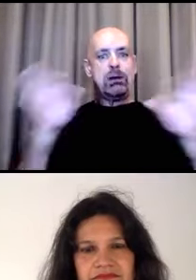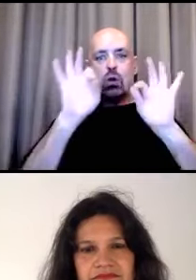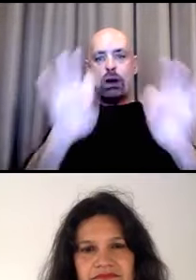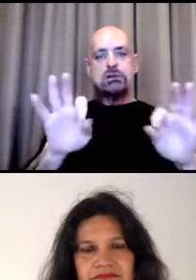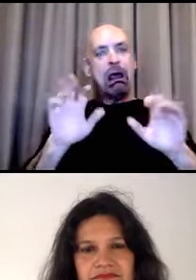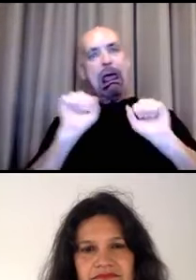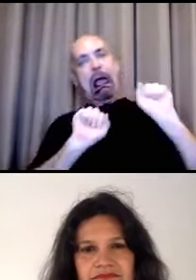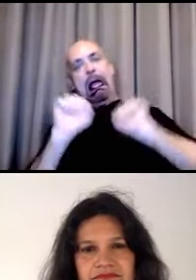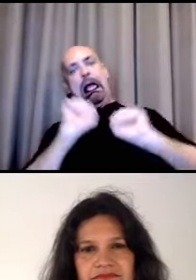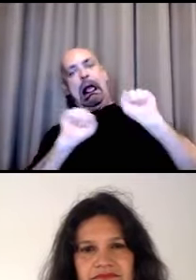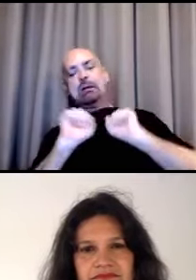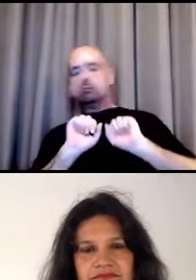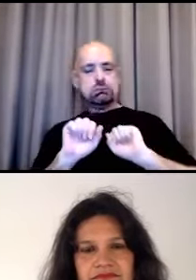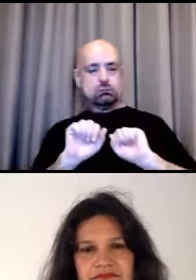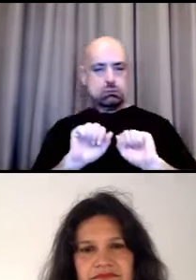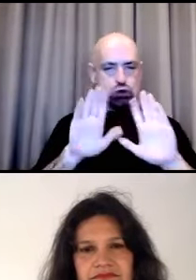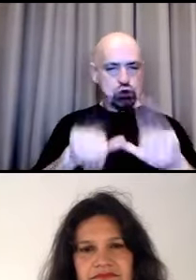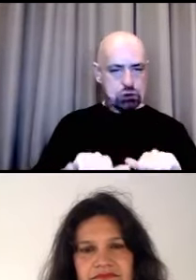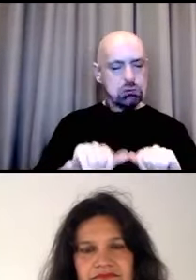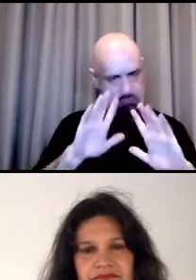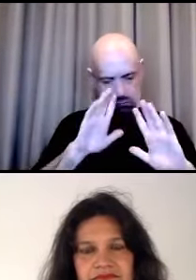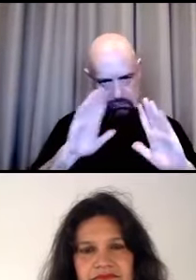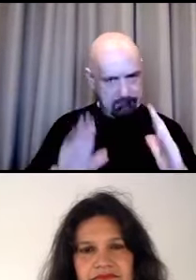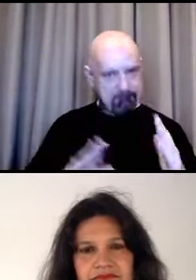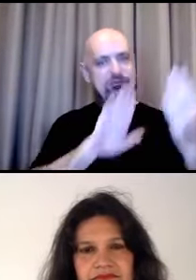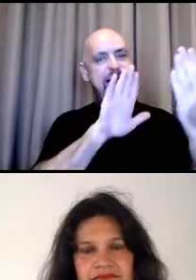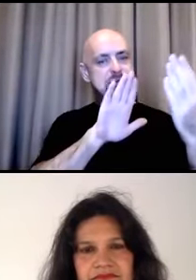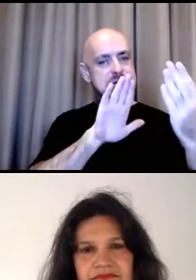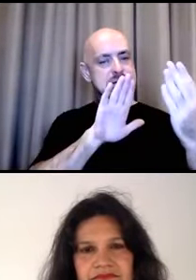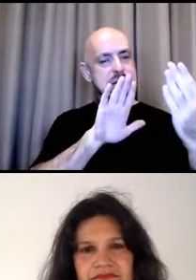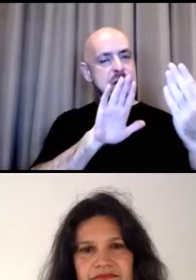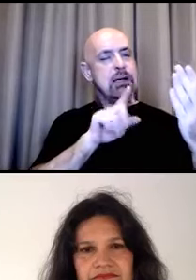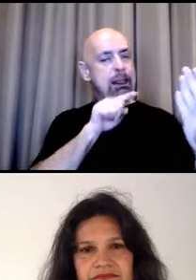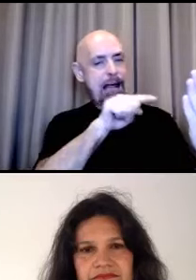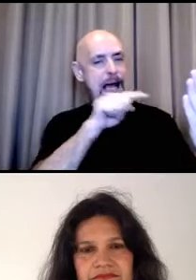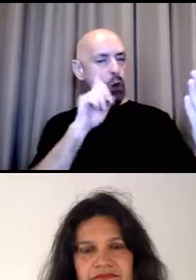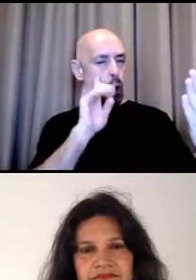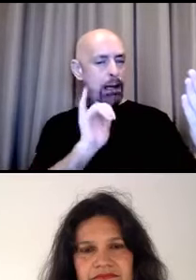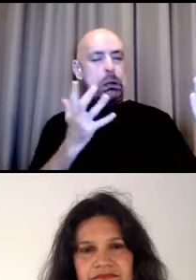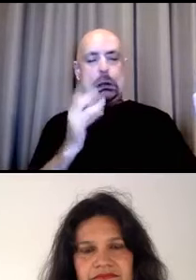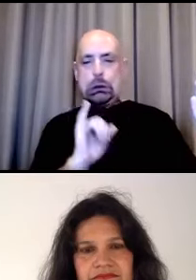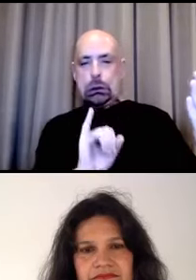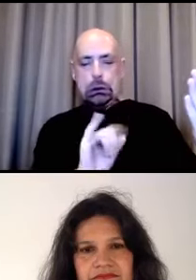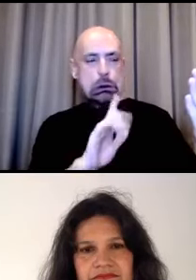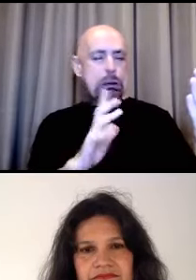leading too dilution of moral claims essential